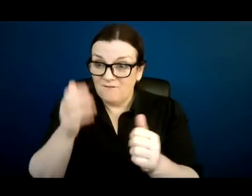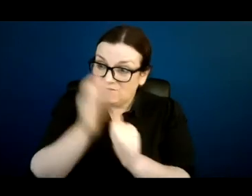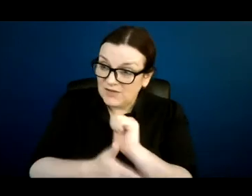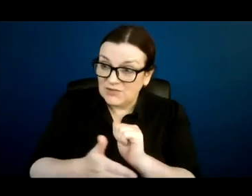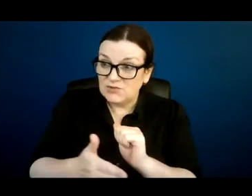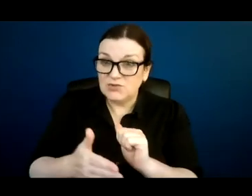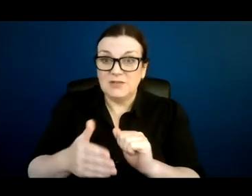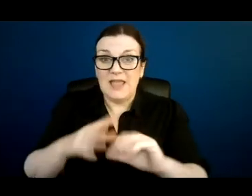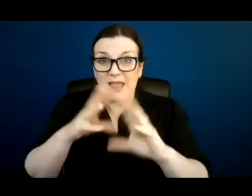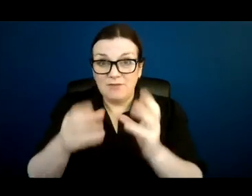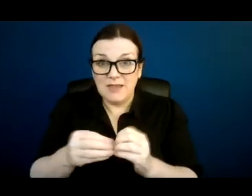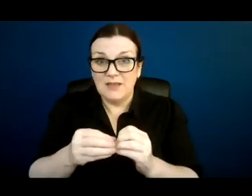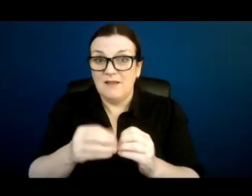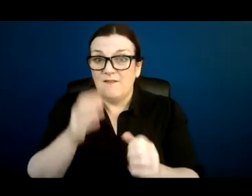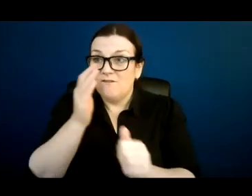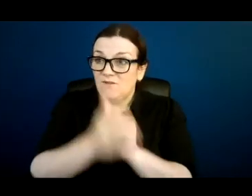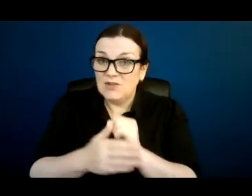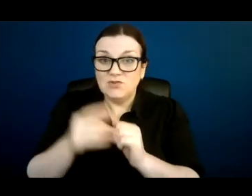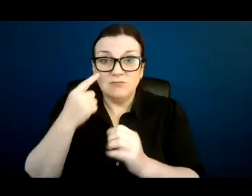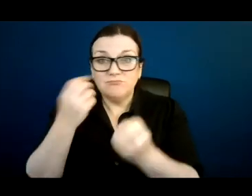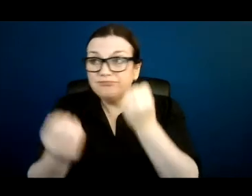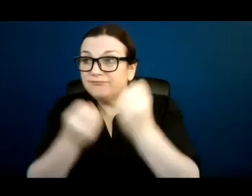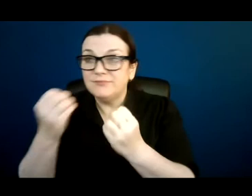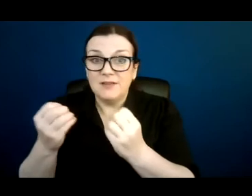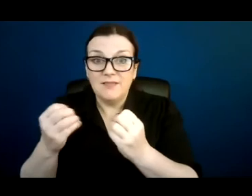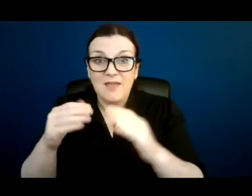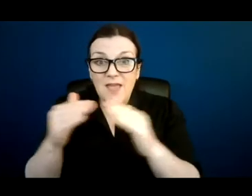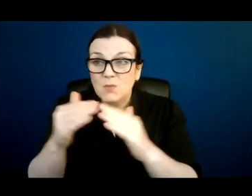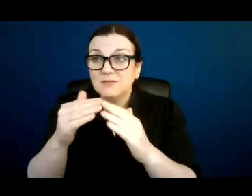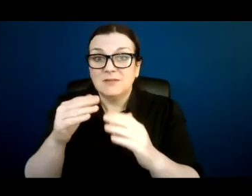conveyancing and reduce the costs of applying for a new probate. That's the legal part.